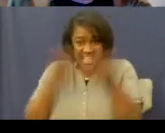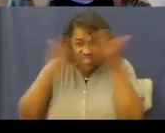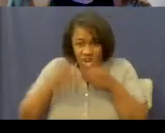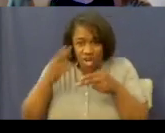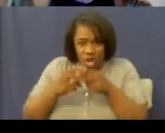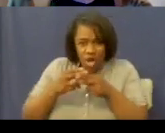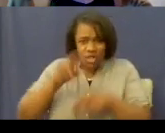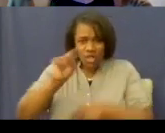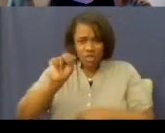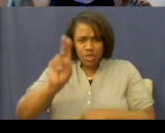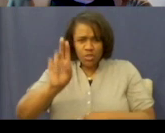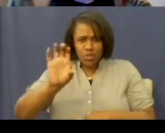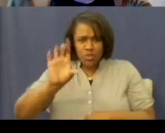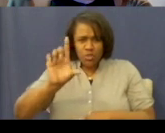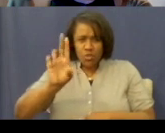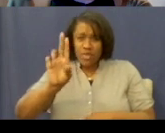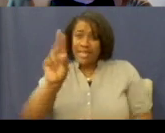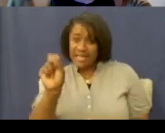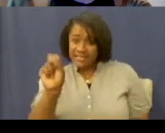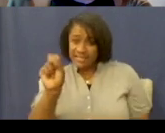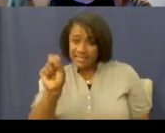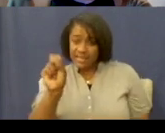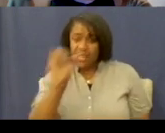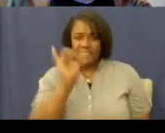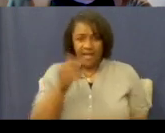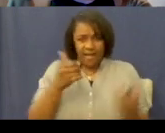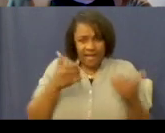And the nucleus has all the DNA